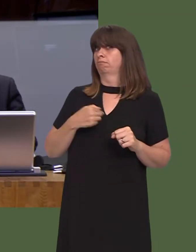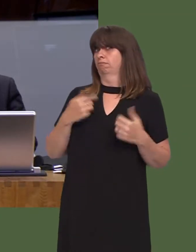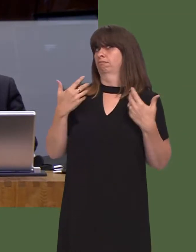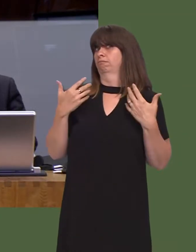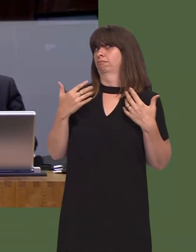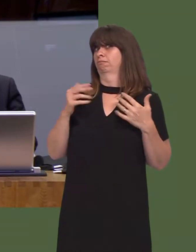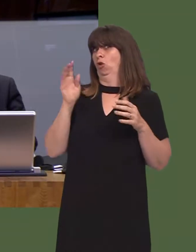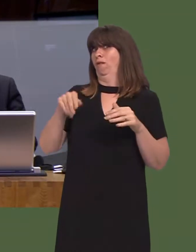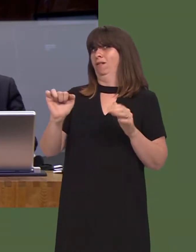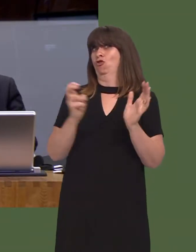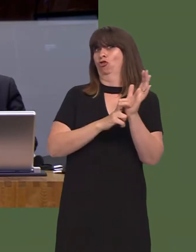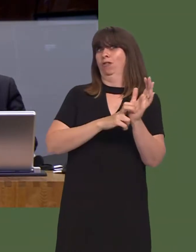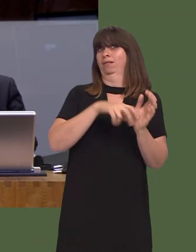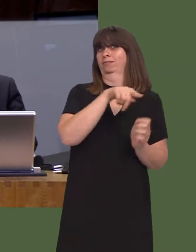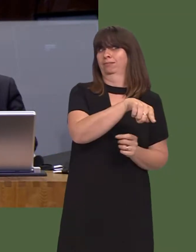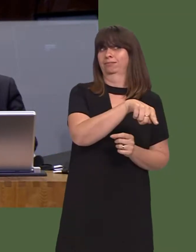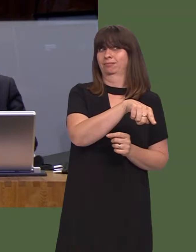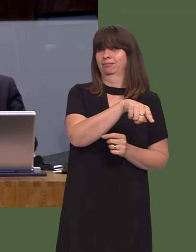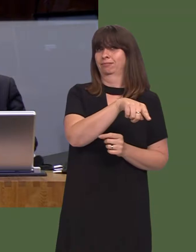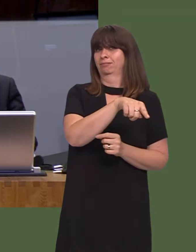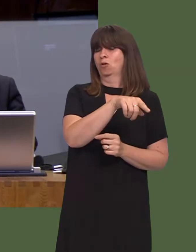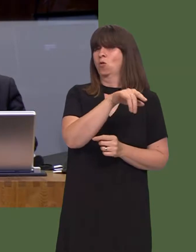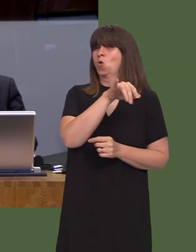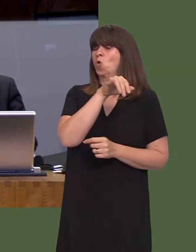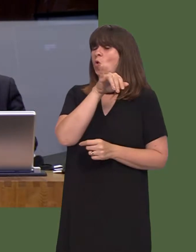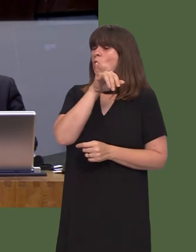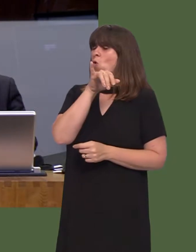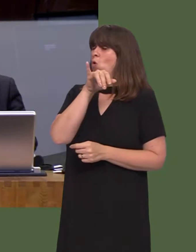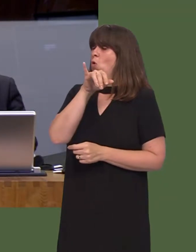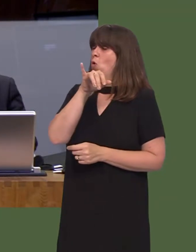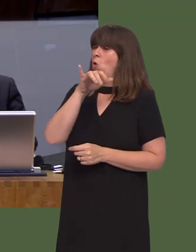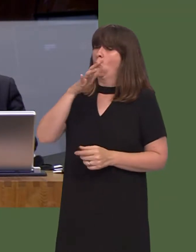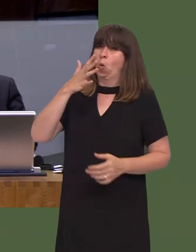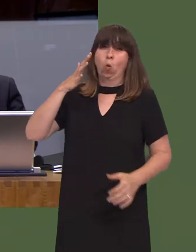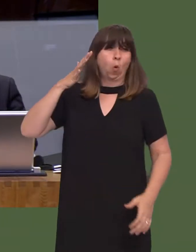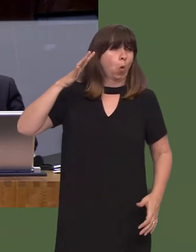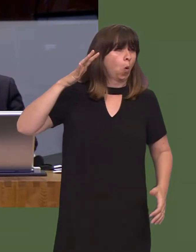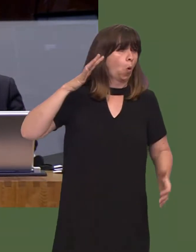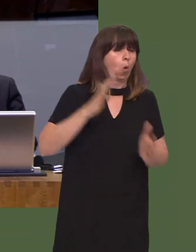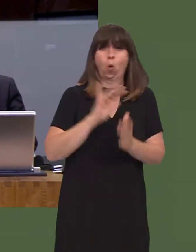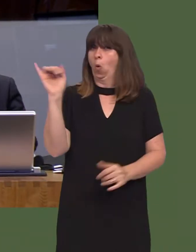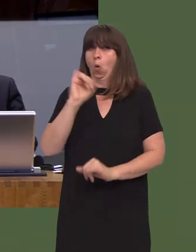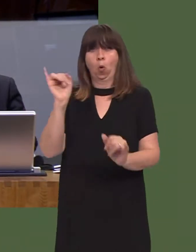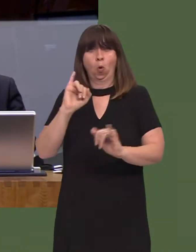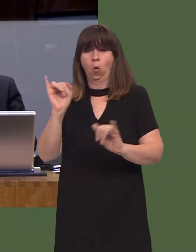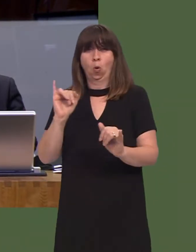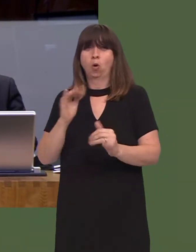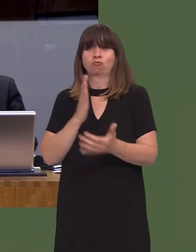that Iíve being in this Assemblyóand Iíve seen quite a few reports, in fairness, in those 10 yearsóthis clearly is one of the most damning reports that I have seen. Iíd